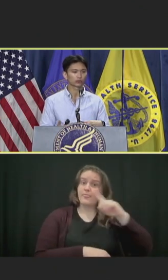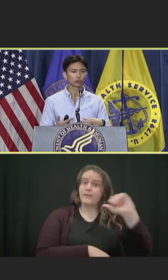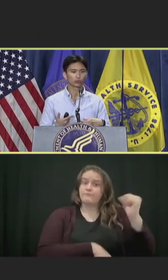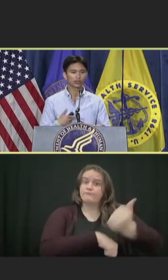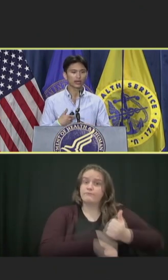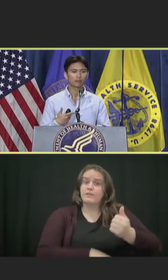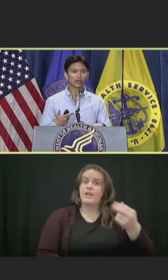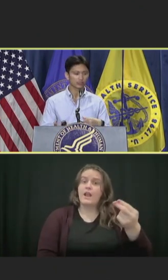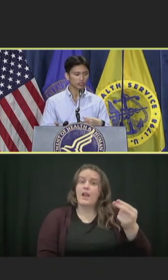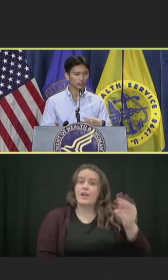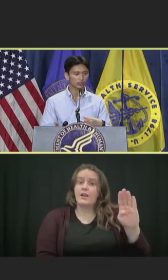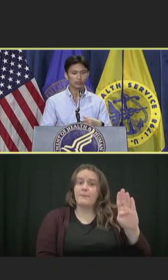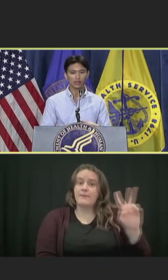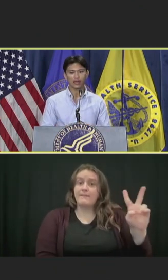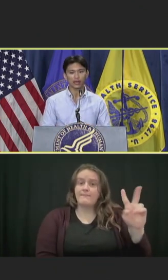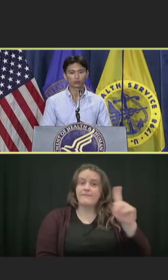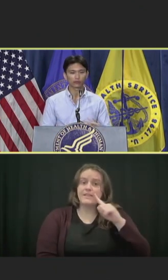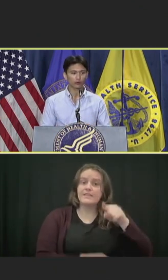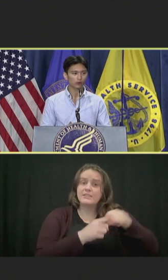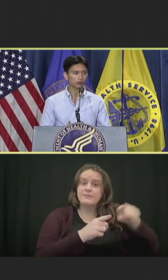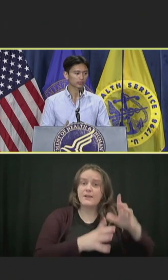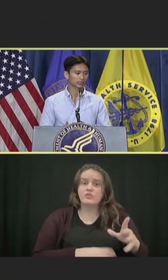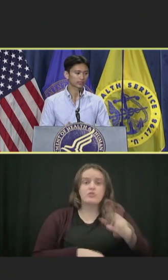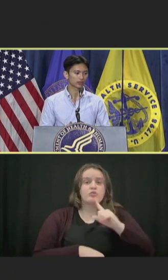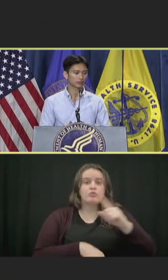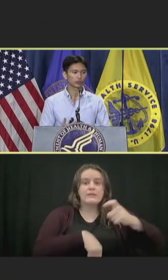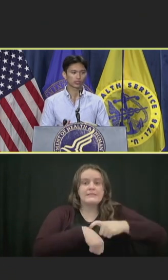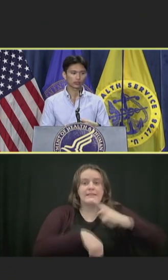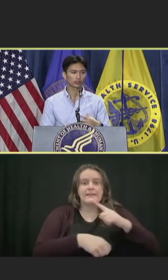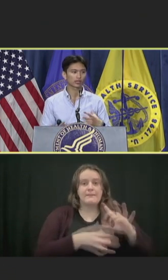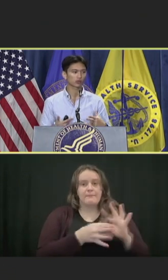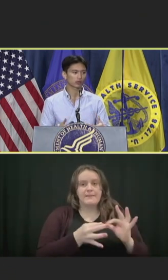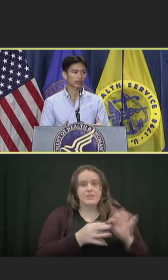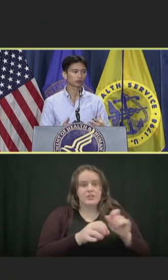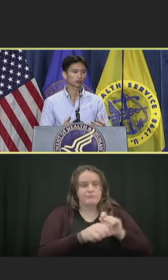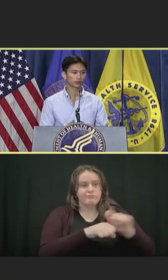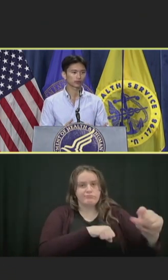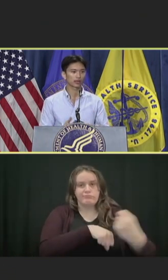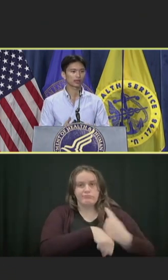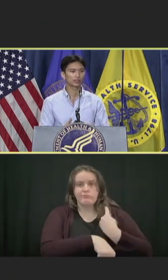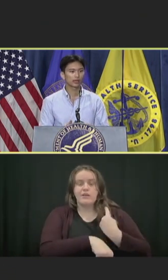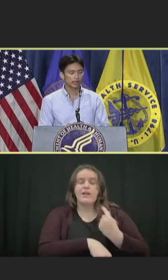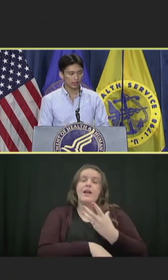real-time messaging and referral systems within their electronic health record. And